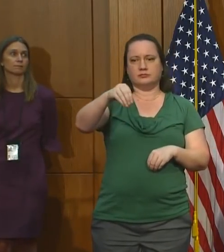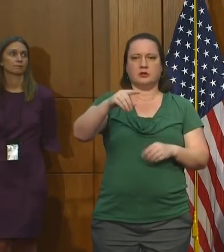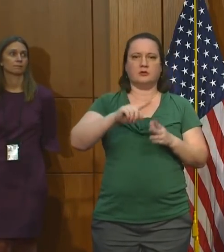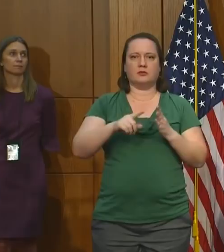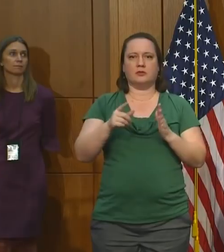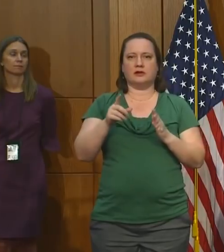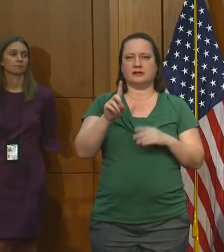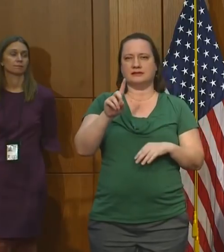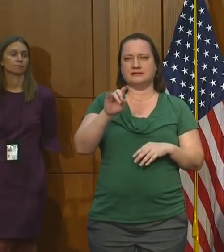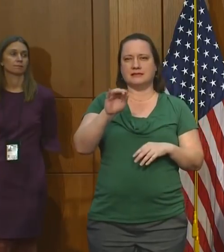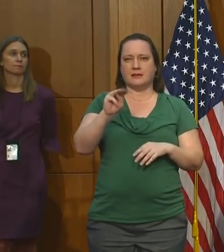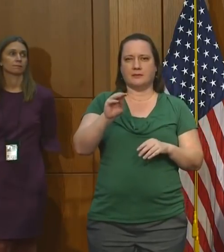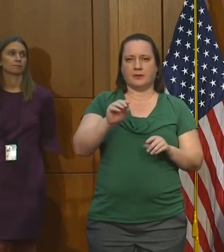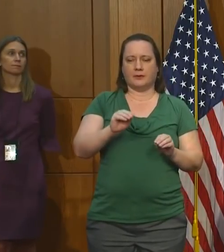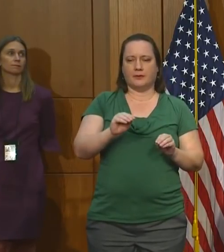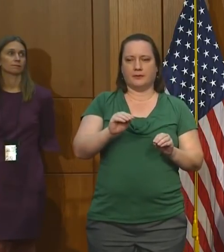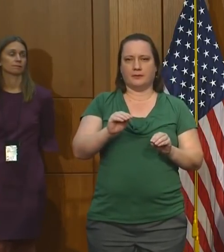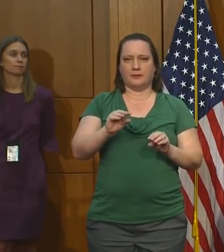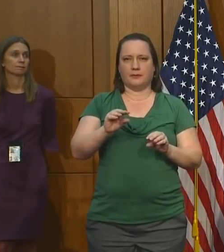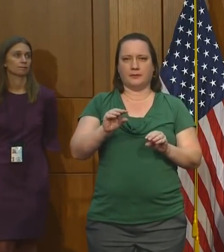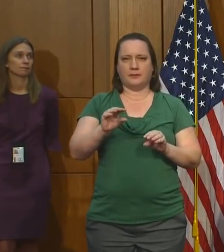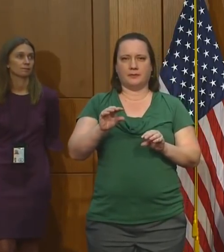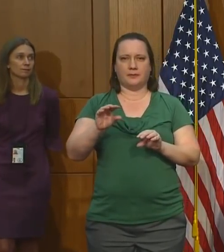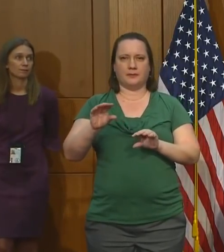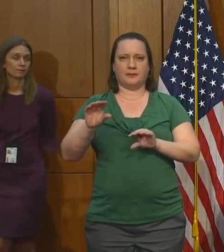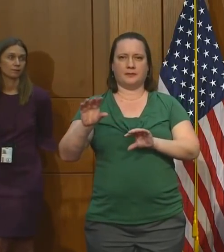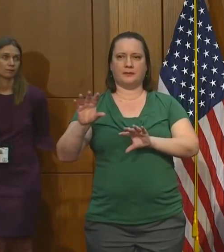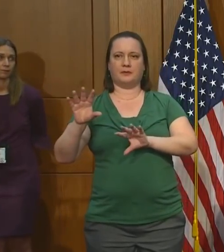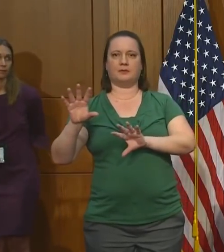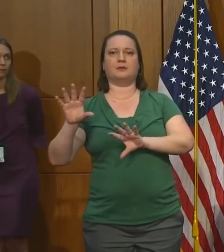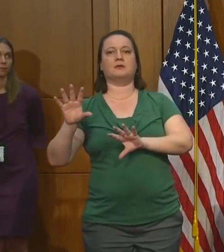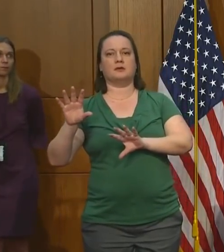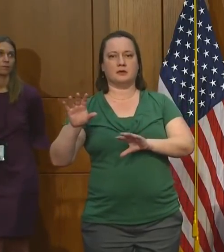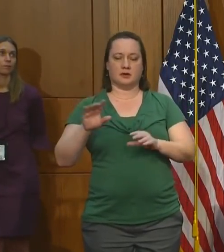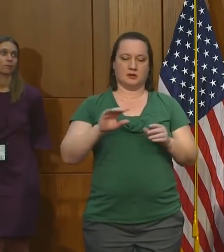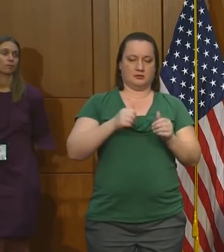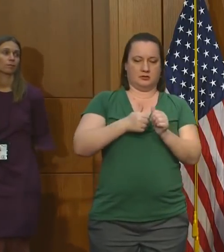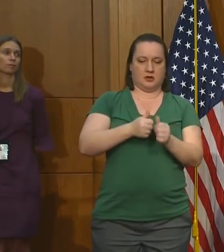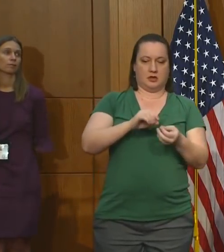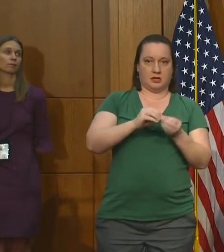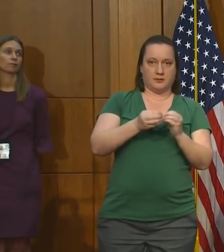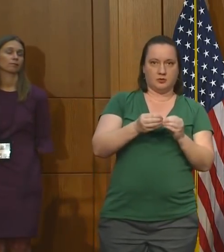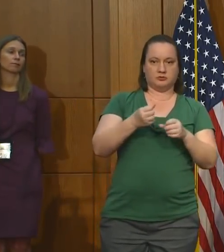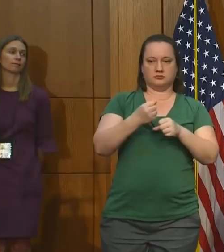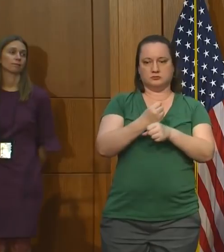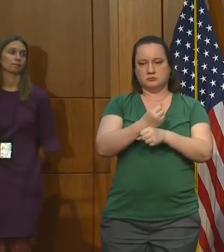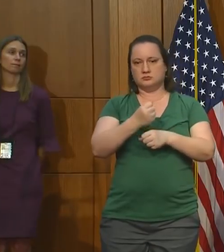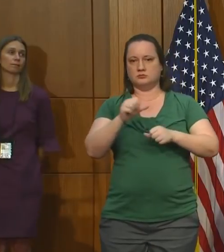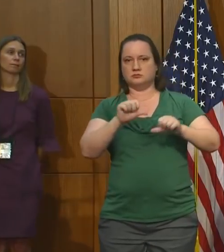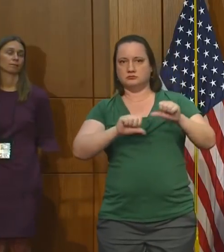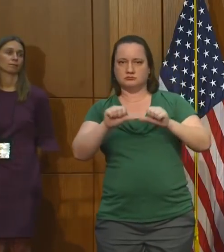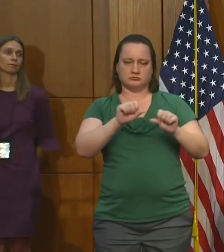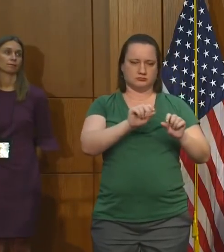COVER NINE. AND WE TRIED USE THAT. ANALOGY IN I THINK IT'S A FOR GOOD ENOUGH RIGHT THAN FLIP A SWITCH WE'RE TO A DAMAGED.